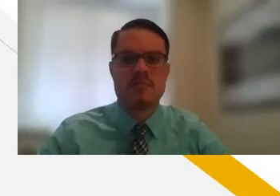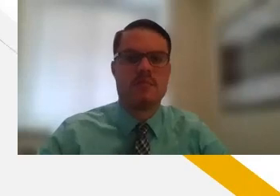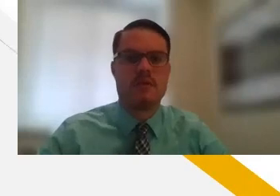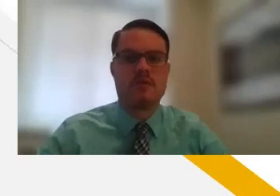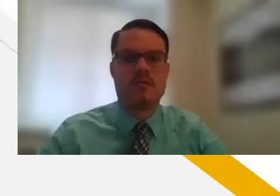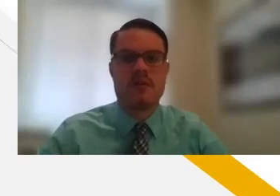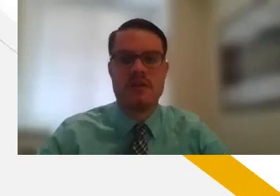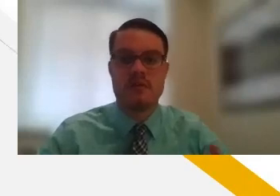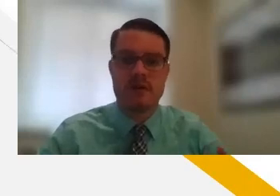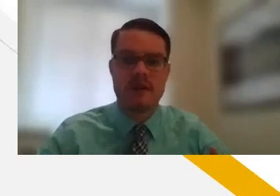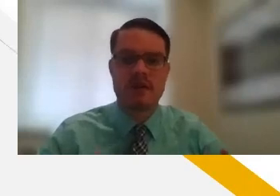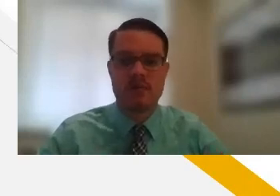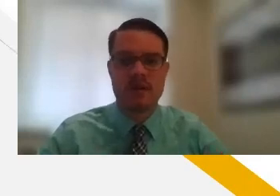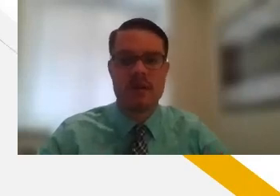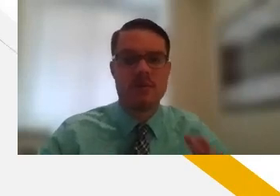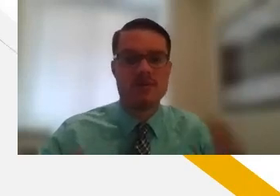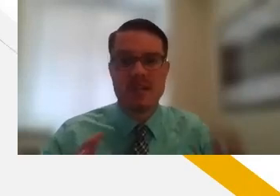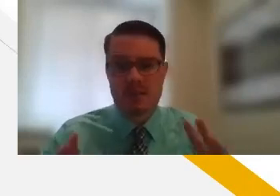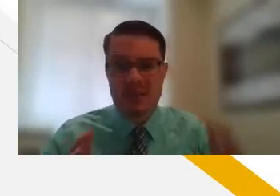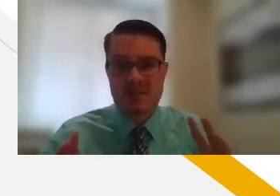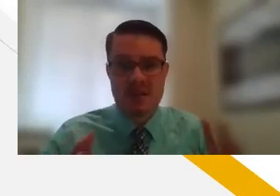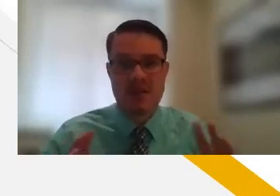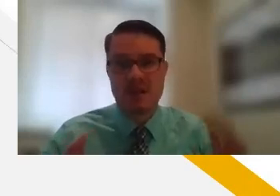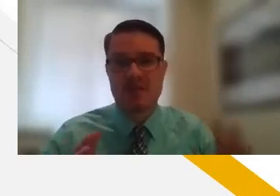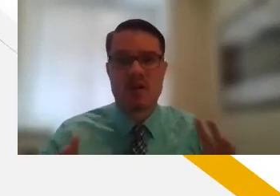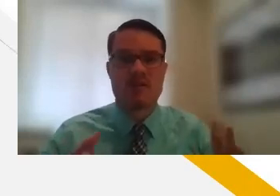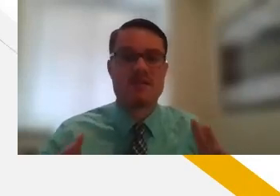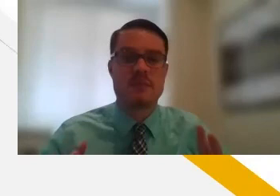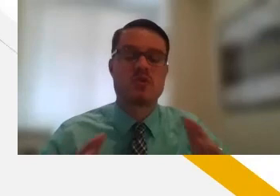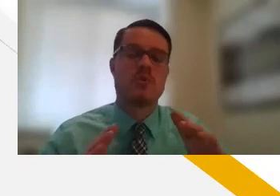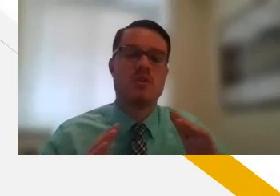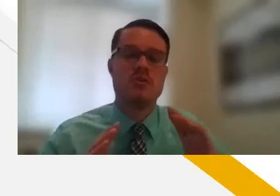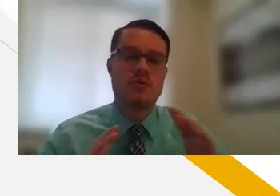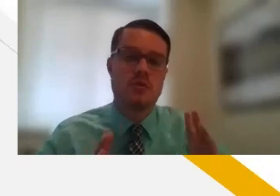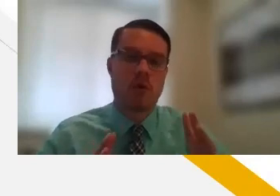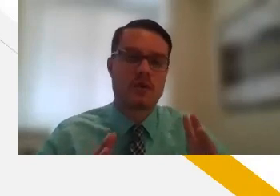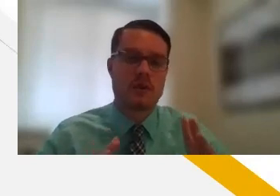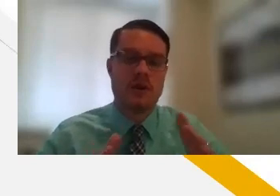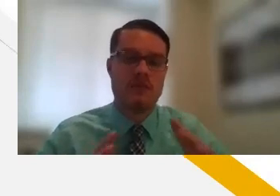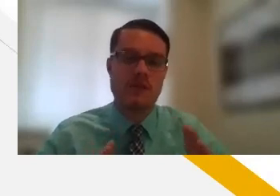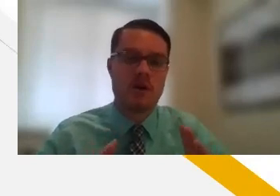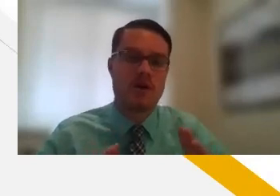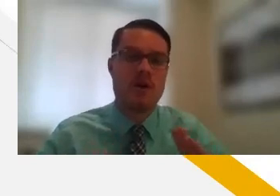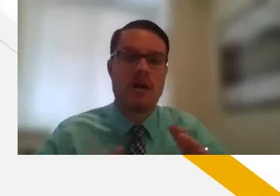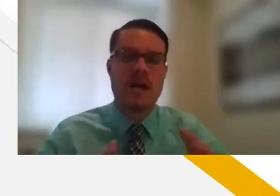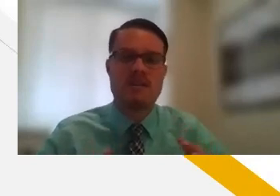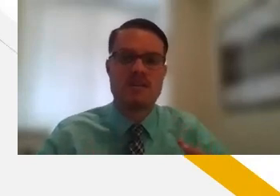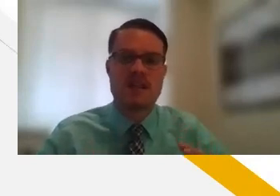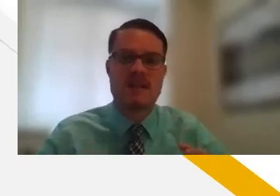vary a little bit, but generally speaking, they are the same. So I'm gonna use New York's VR Agencies